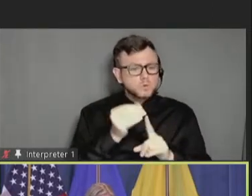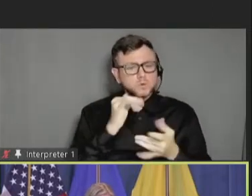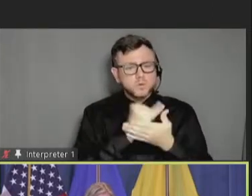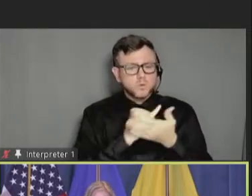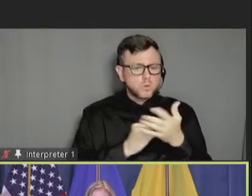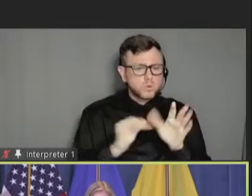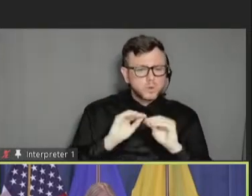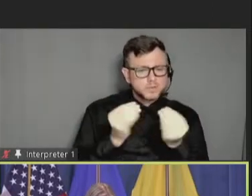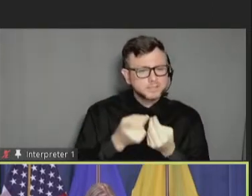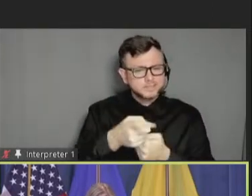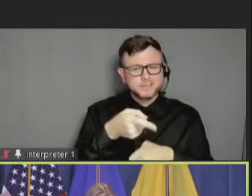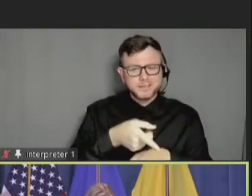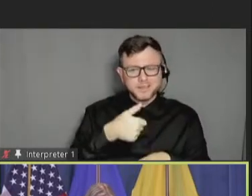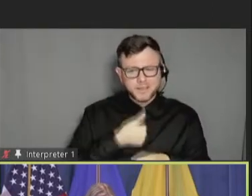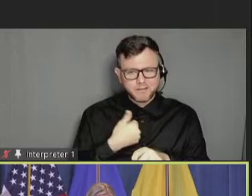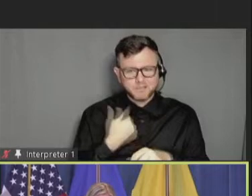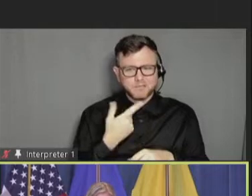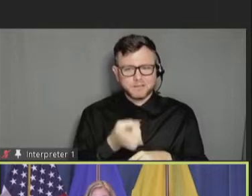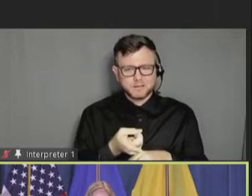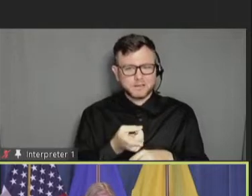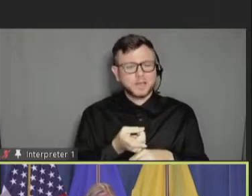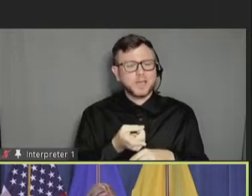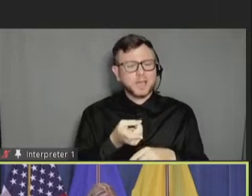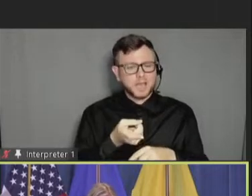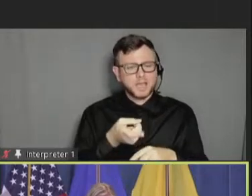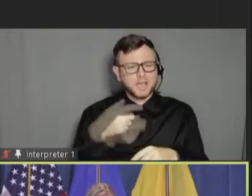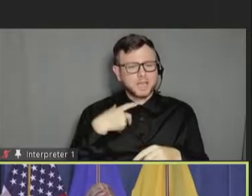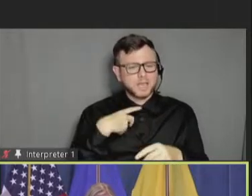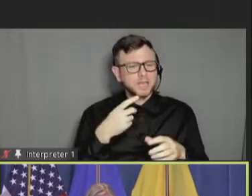lasting impact on the community as we witness through this project. And so,